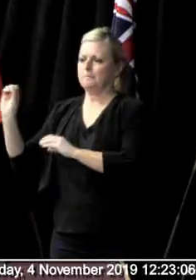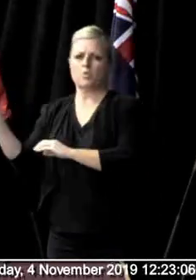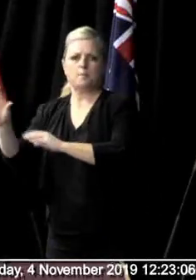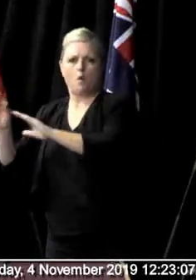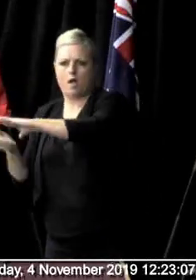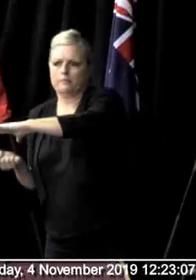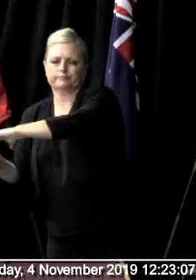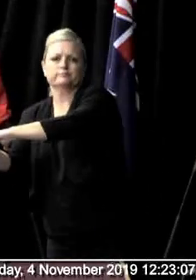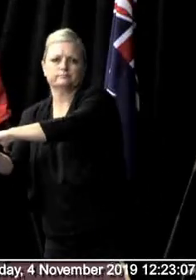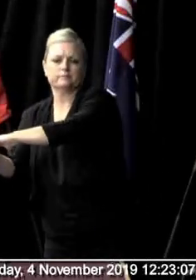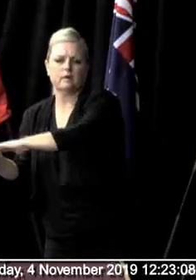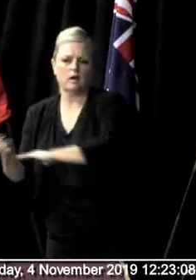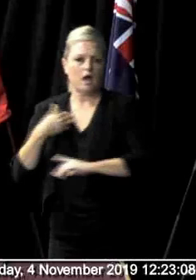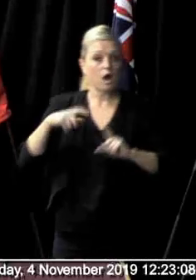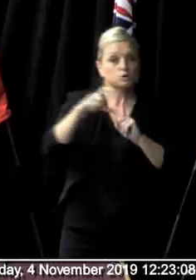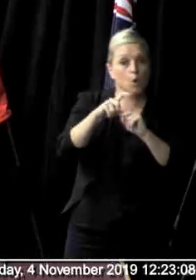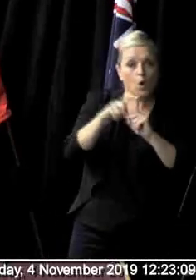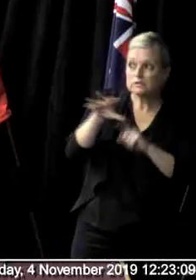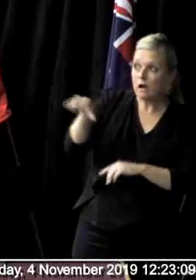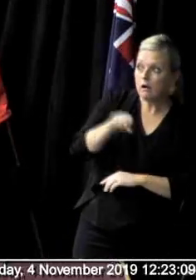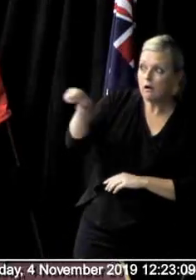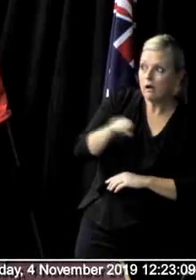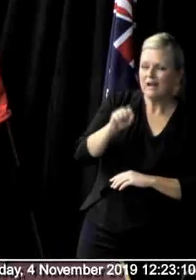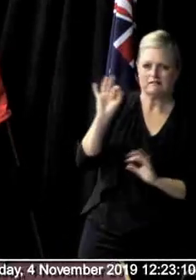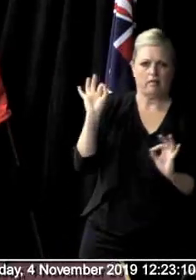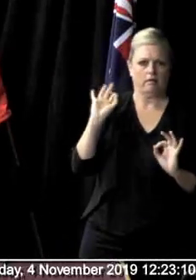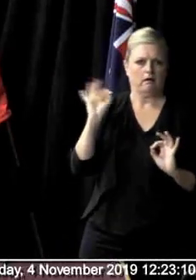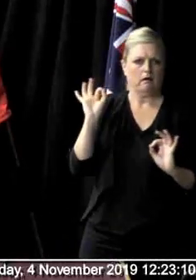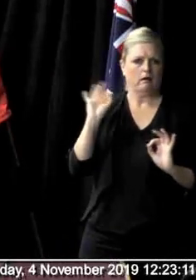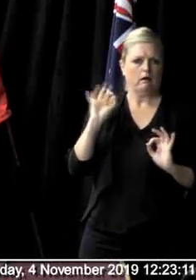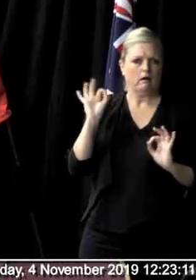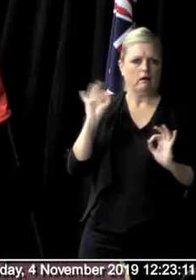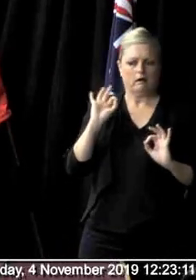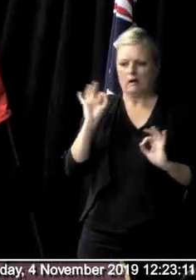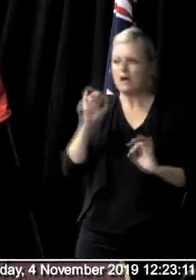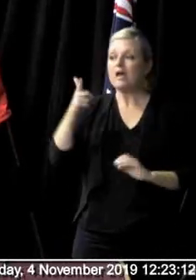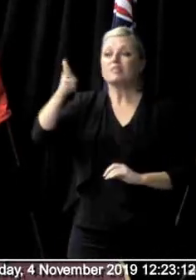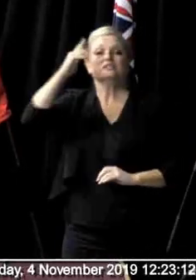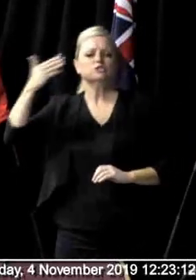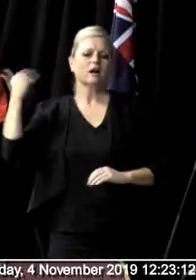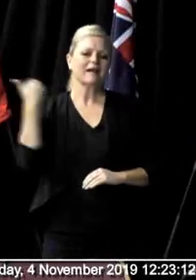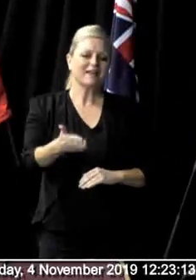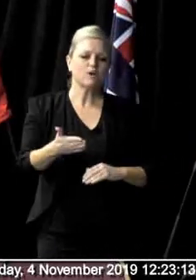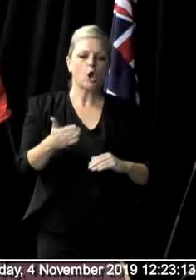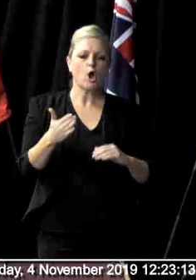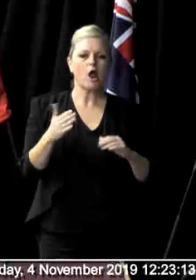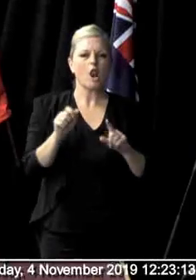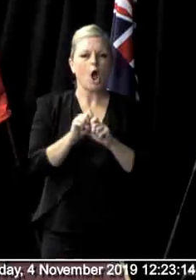And instead she was offered like a bath mat at the front of the classroom